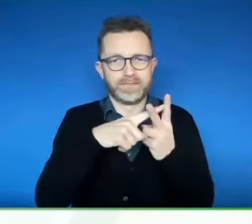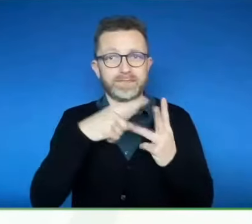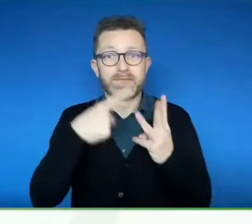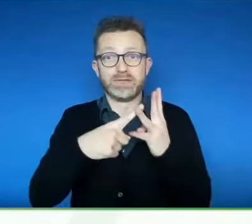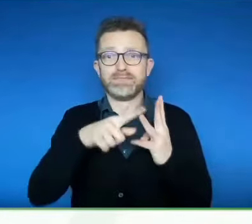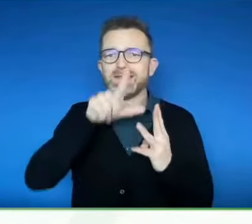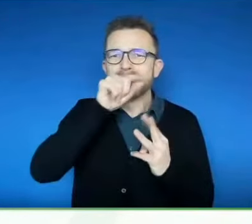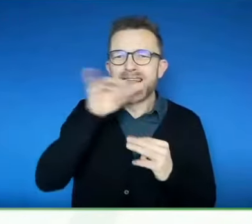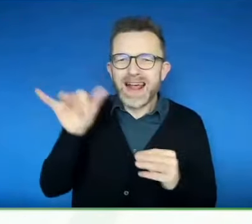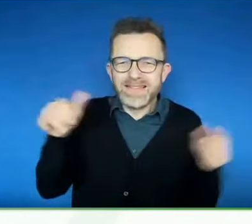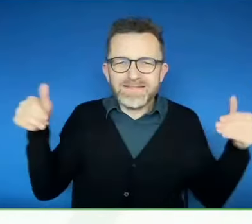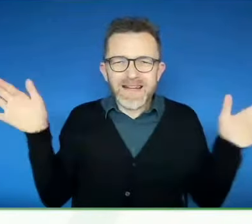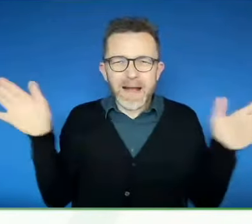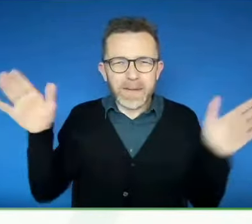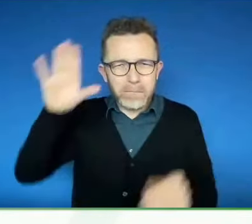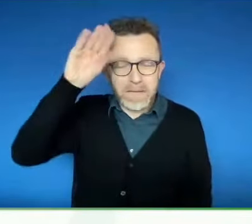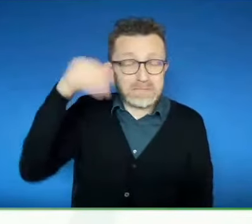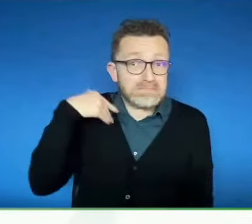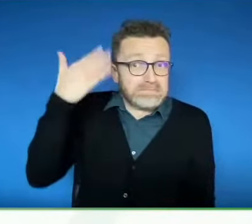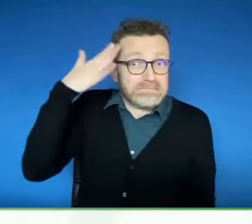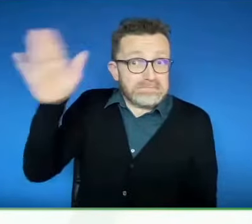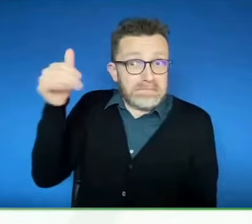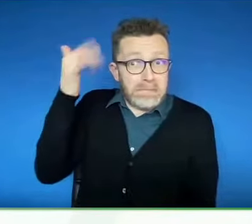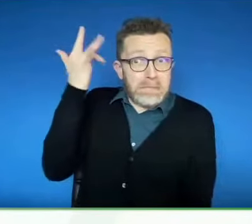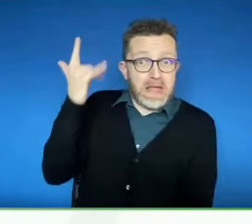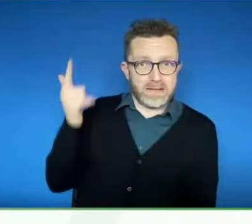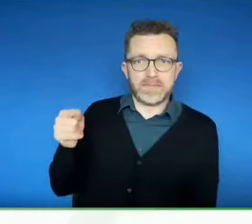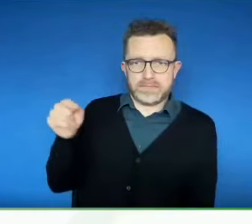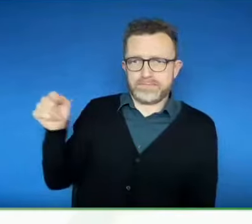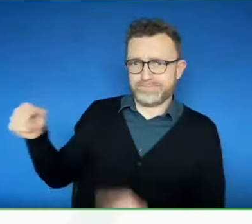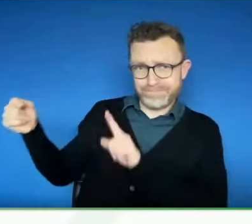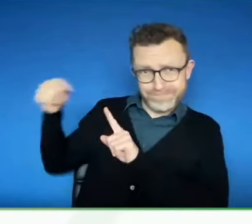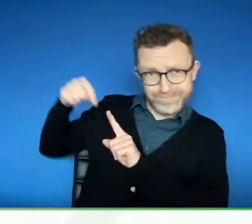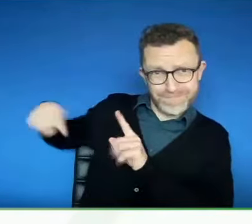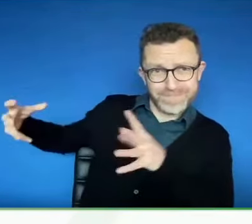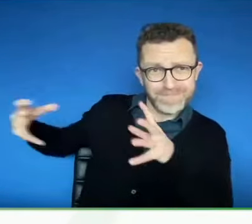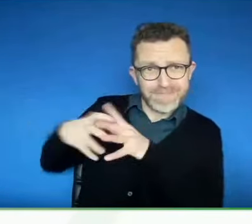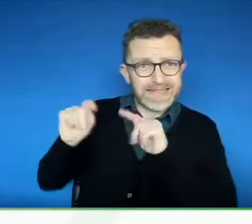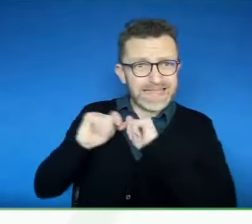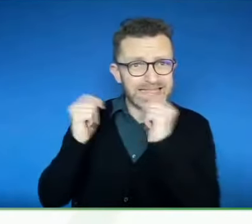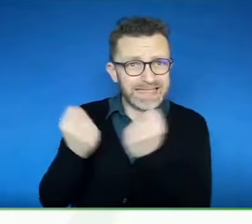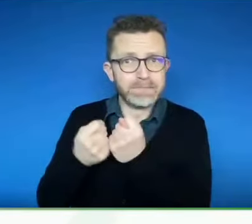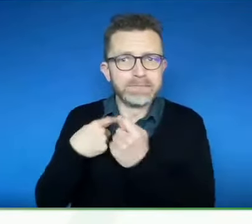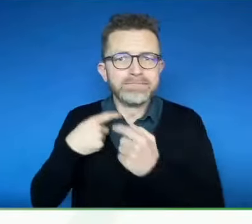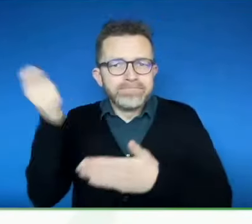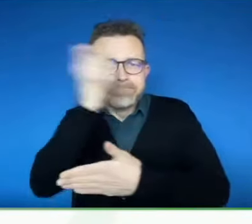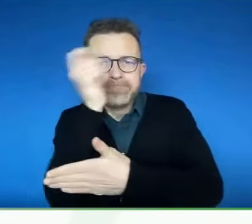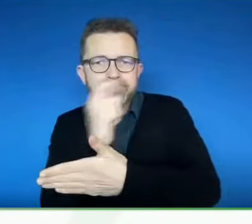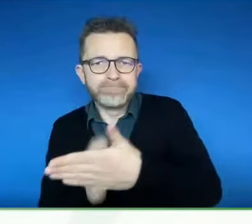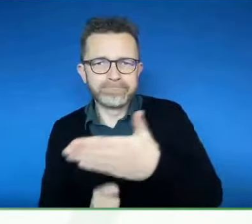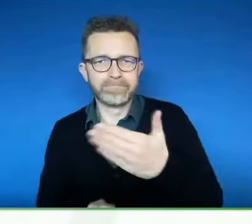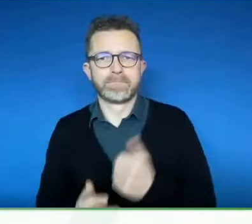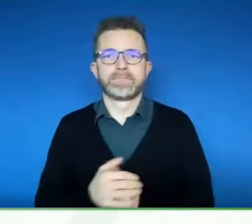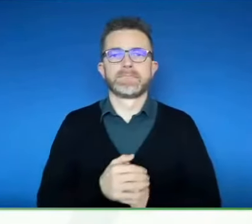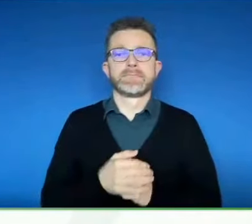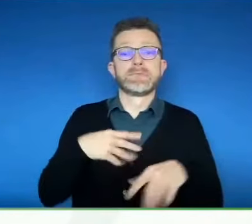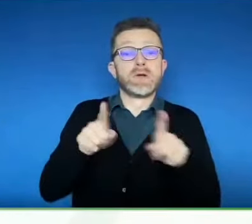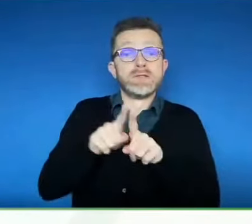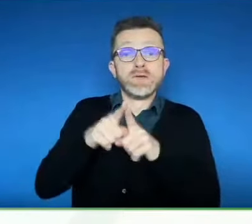Here are some photos of lots of Post-it notes upon wall. There are all sorts of graphs, charts, images, articles and